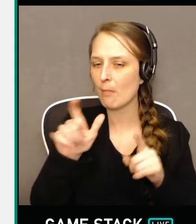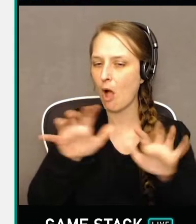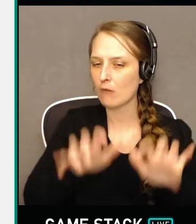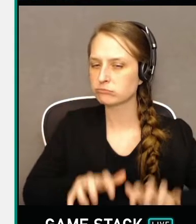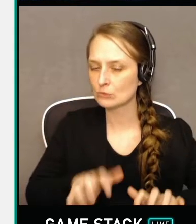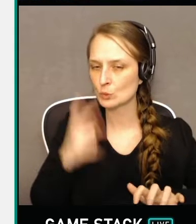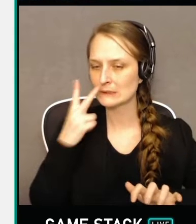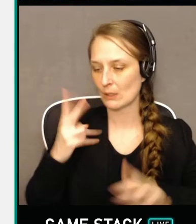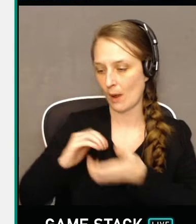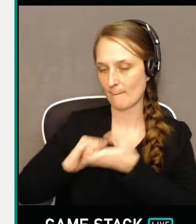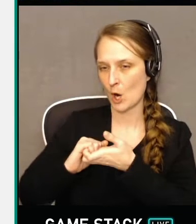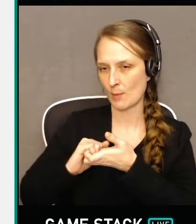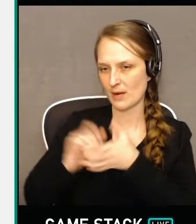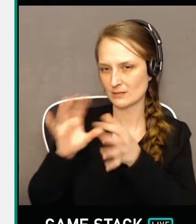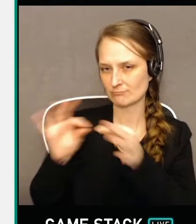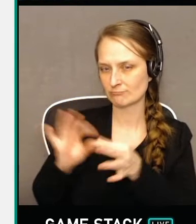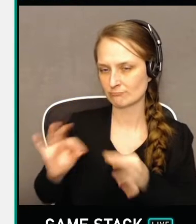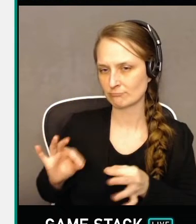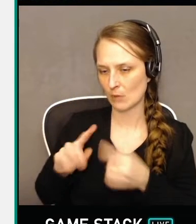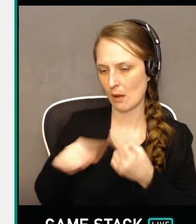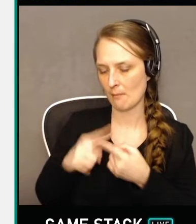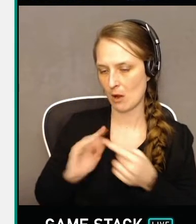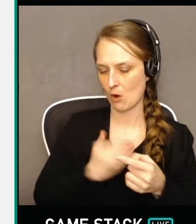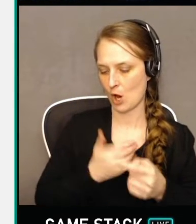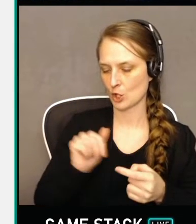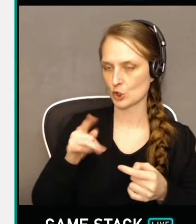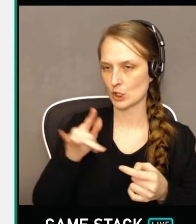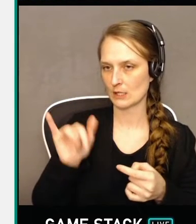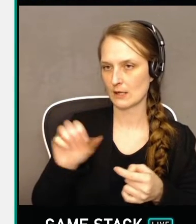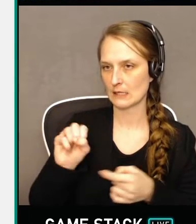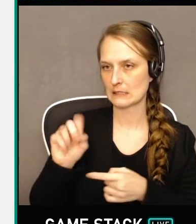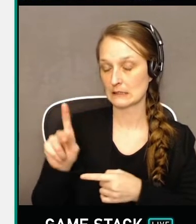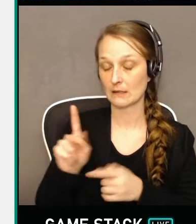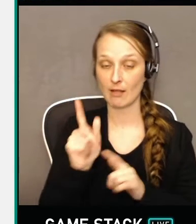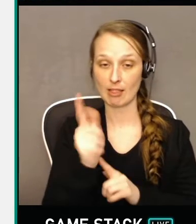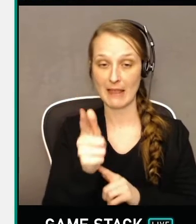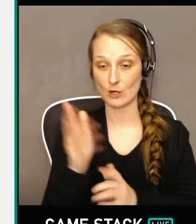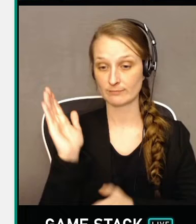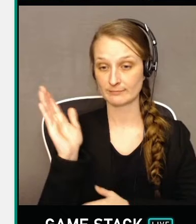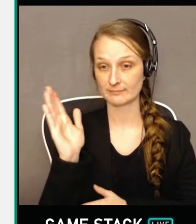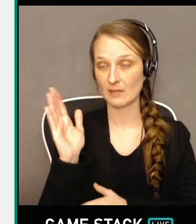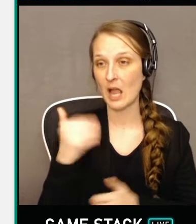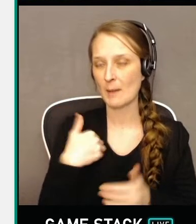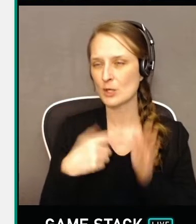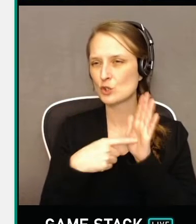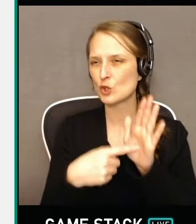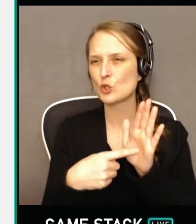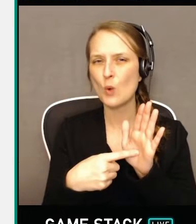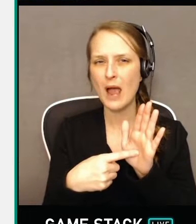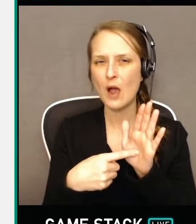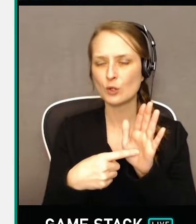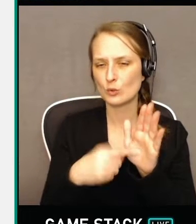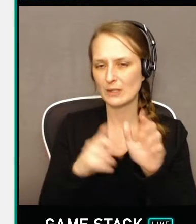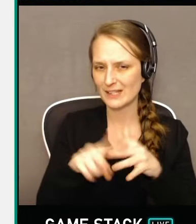partners have to say about the Agility SDK. But later in this presentation, I'm going to show you how you can get started as well and how to give us